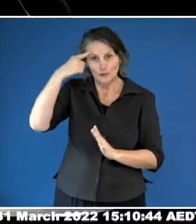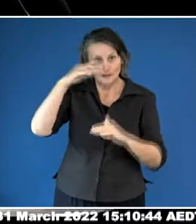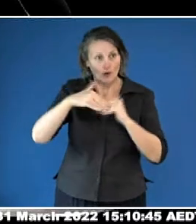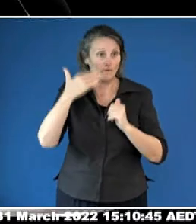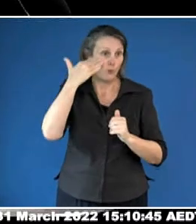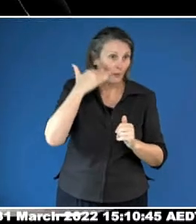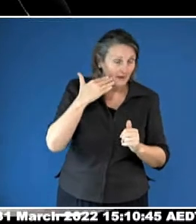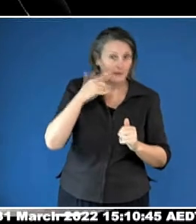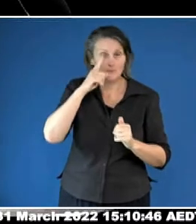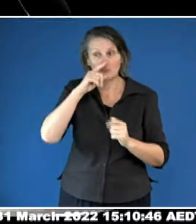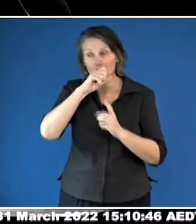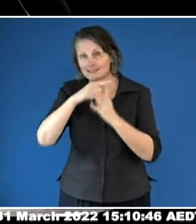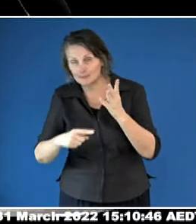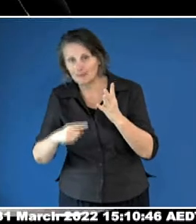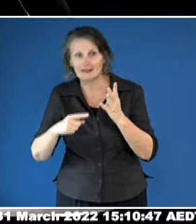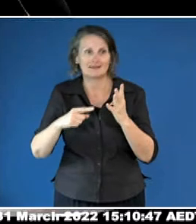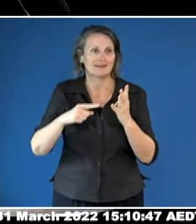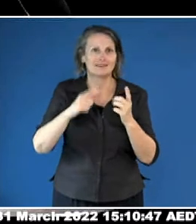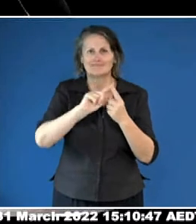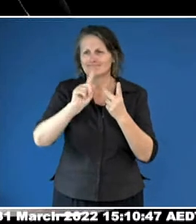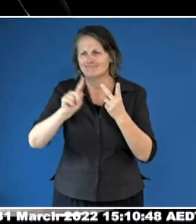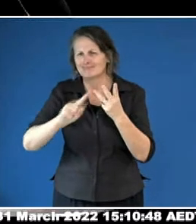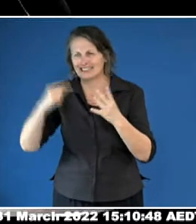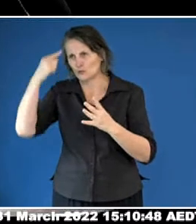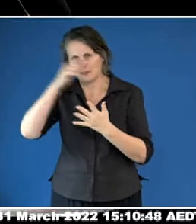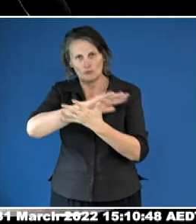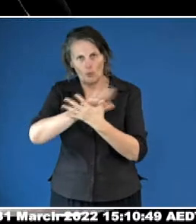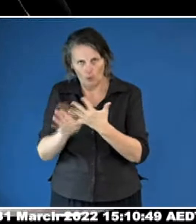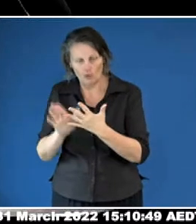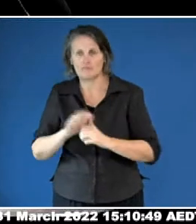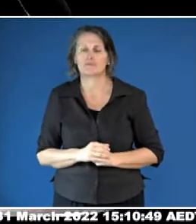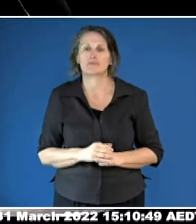When the development of the assessment toolkit is done, we feel that that should be